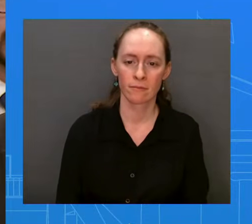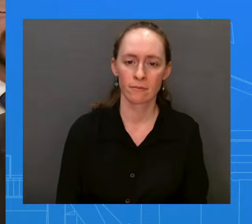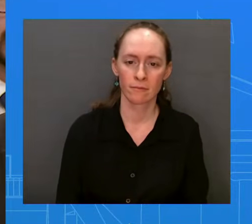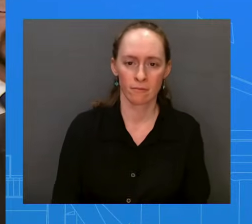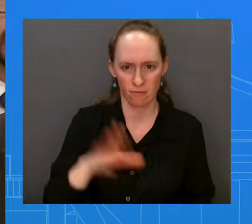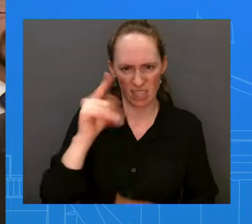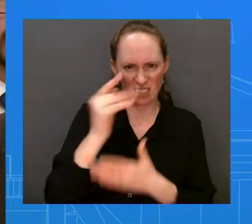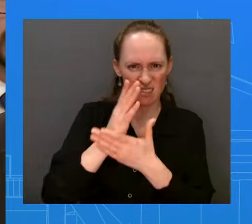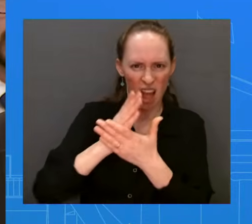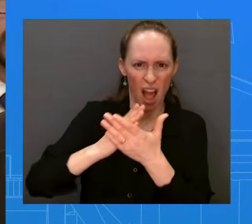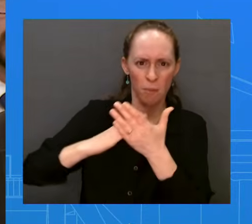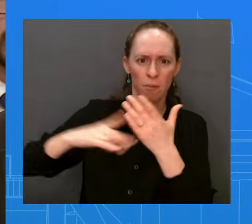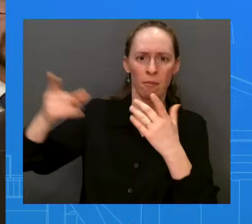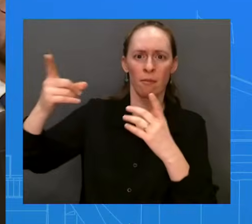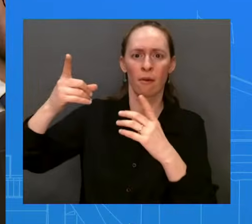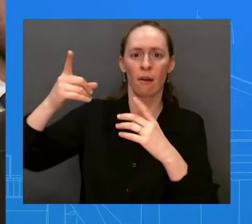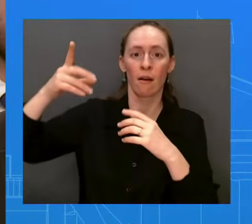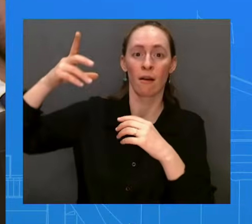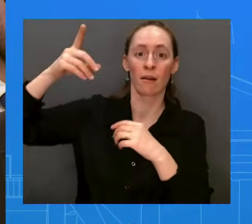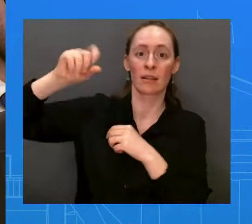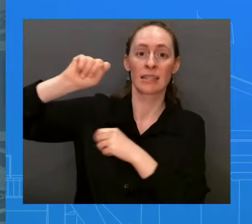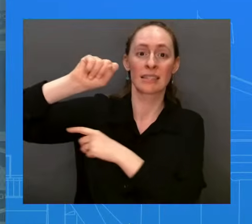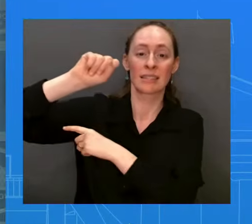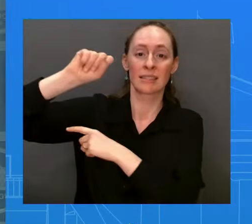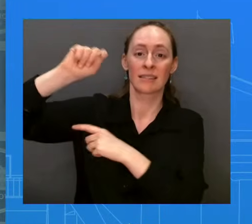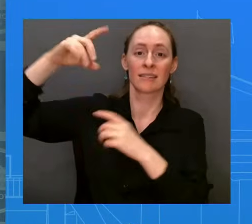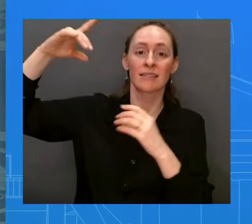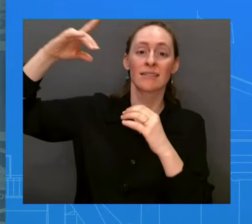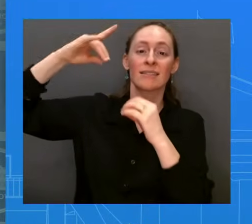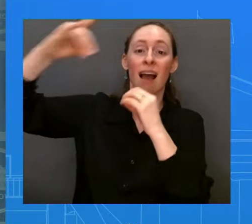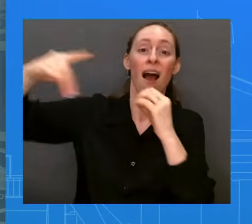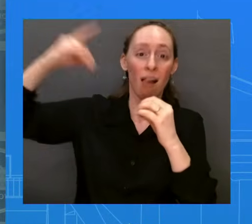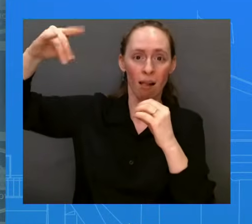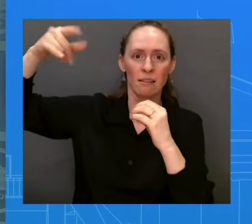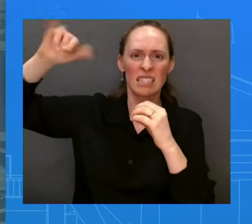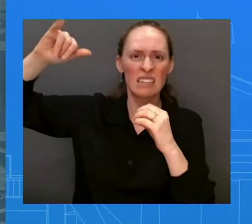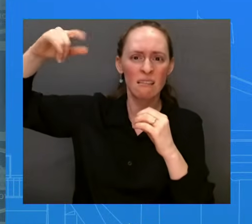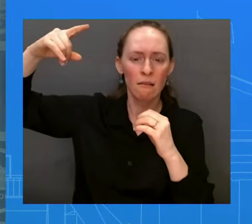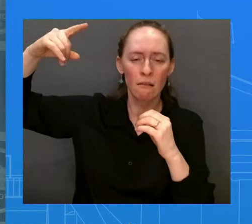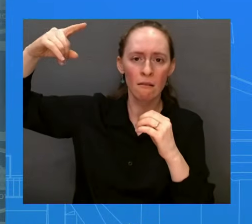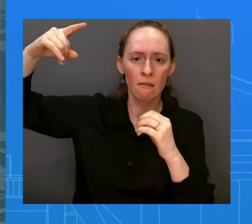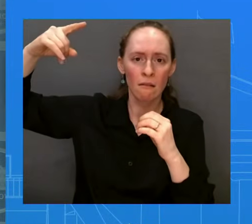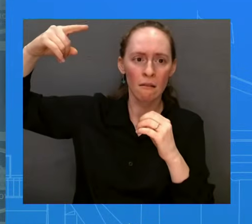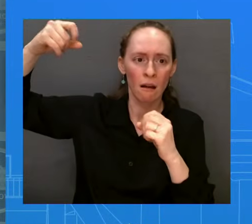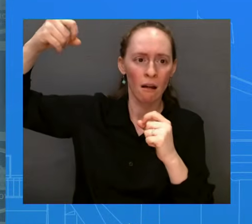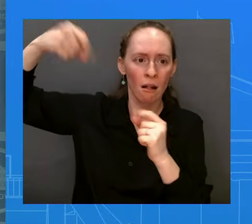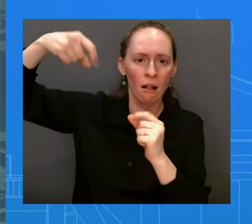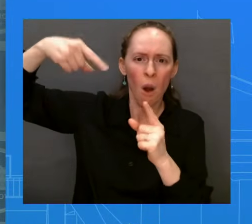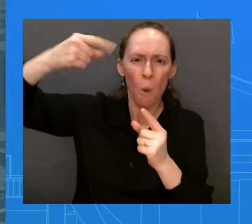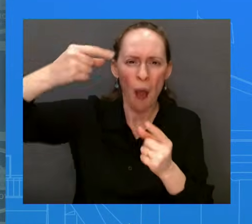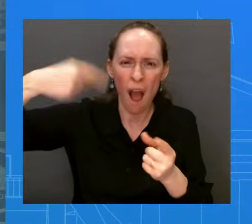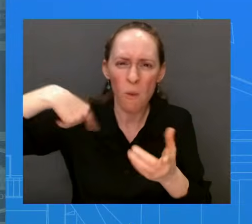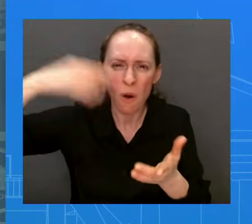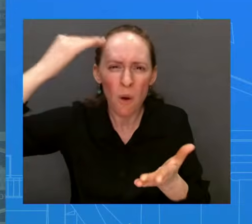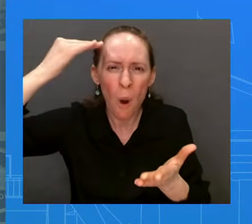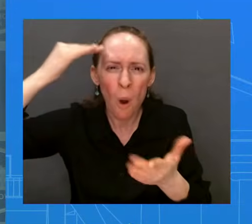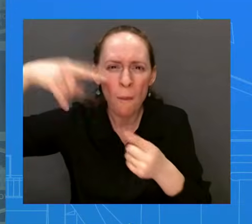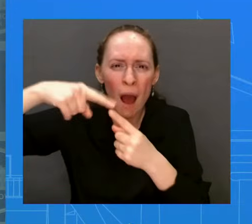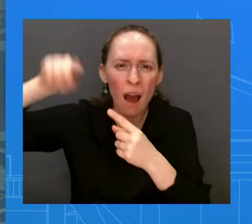what kind of fidelity they're missing? Mr. Kirby: We're going to learn more. I'd rather not go into any more detail than that right now. We're going to learn more. And, frankly, I think that's a terrific question